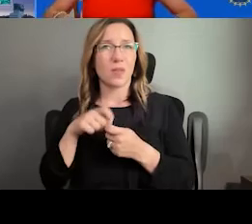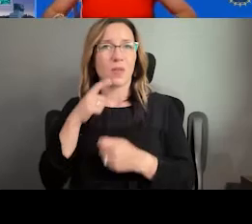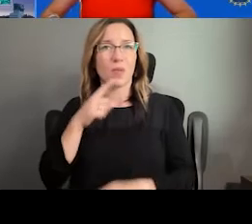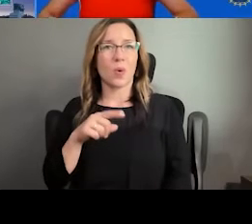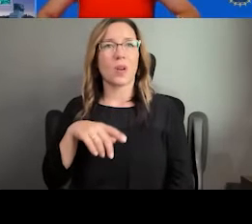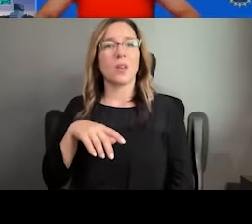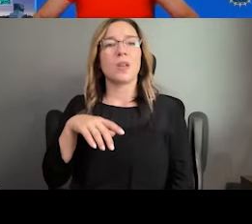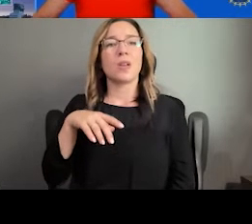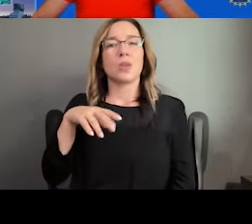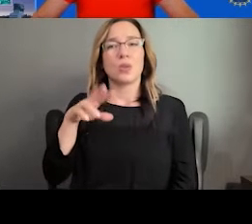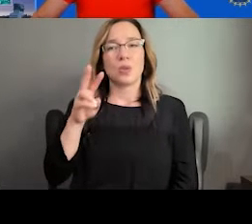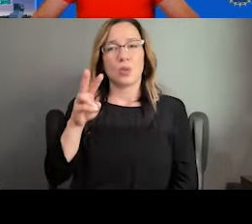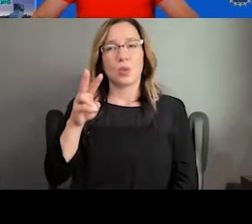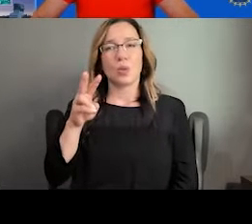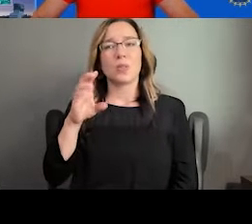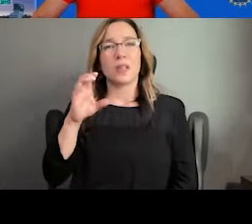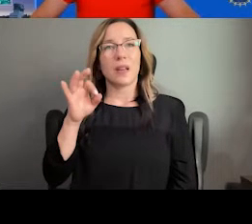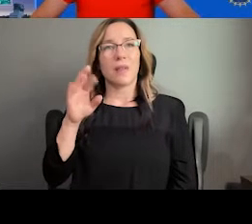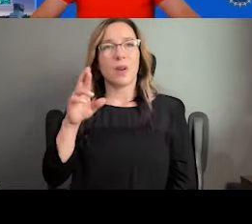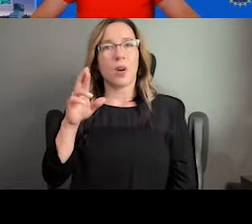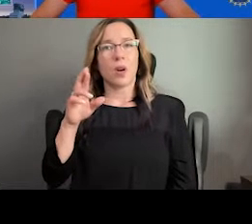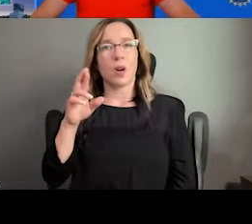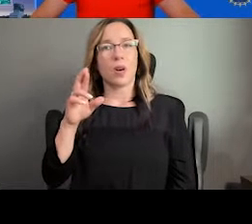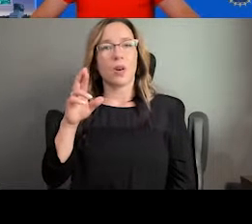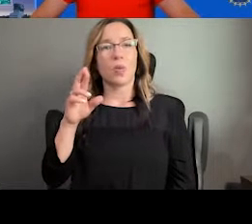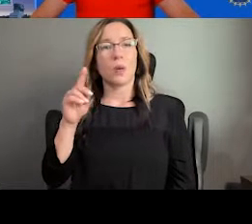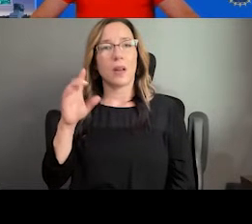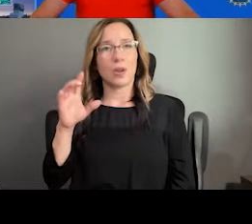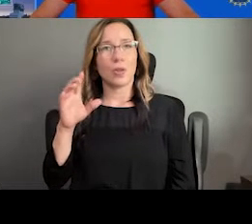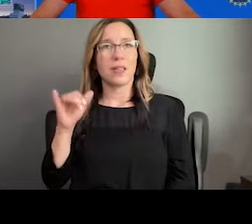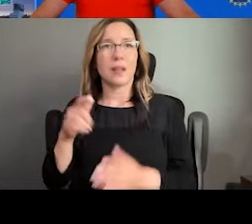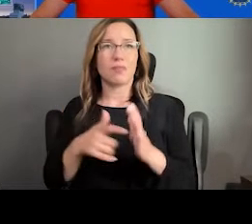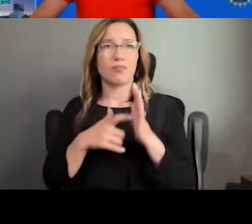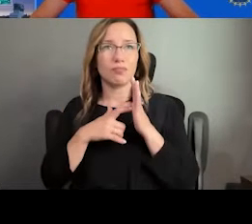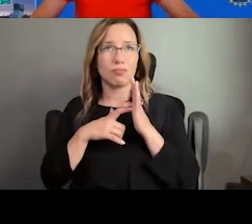and those are the federal wide requirements from management of federal funds.